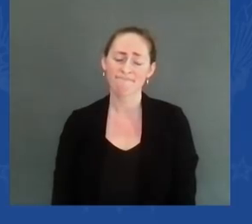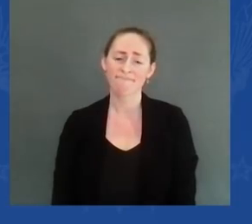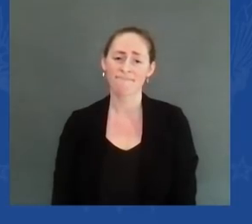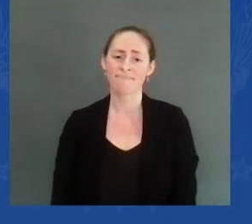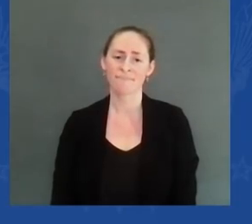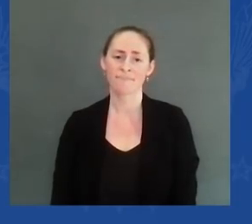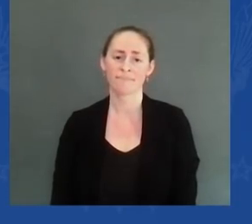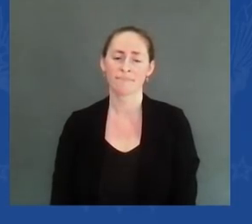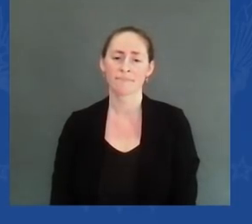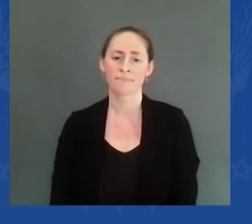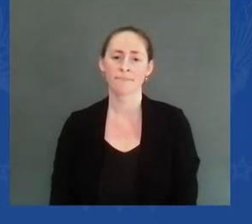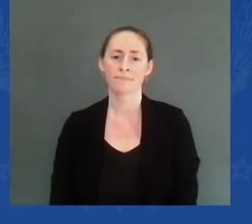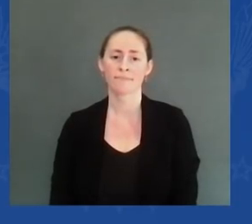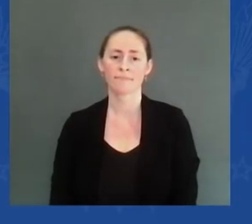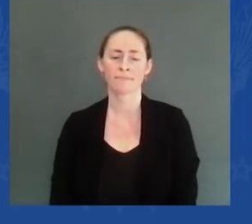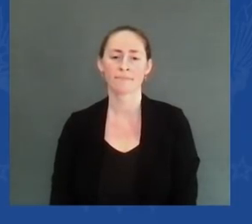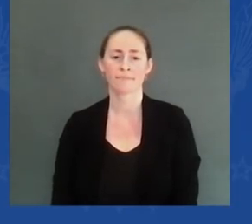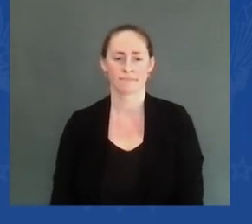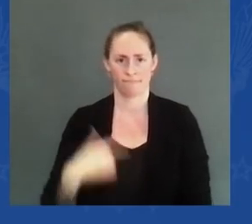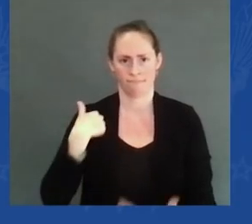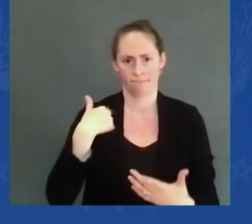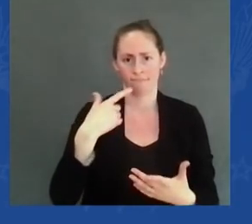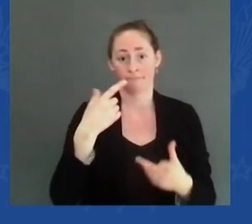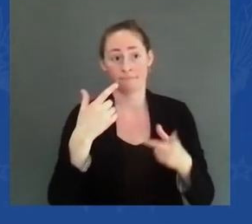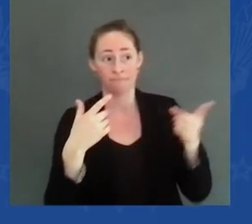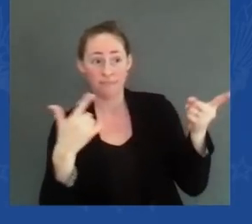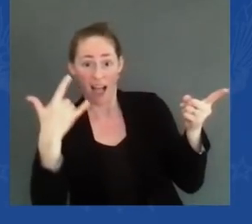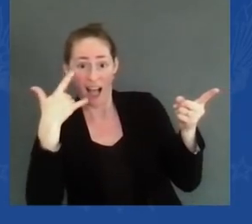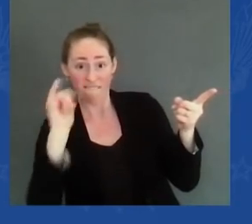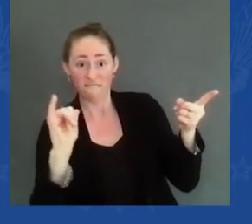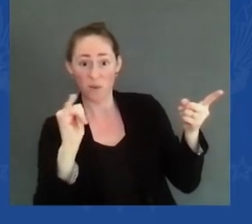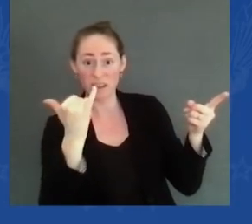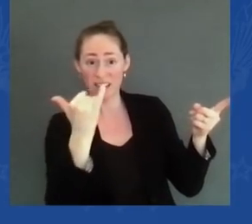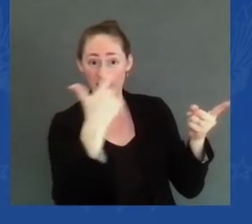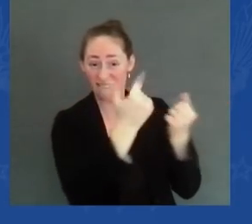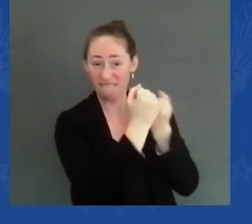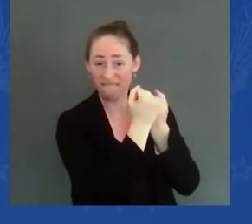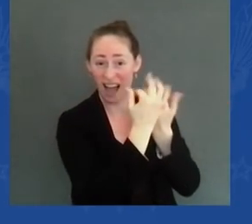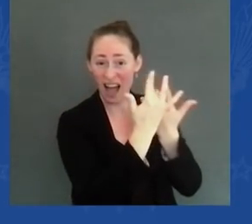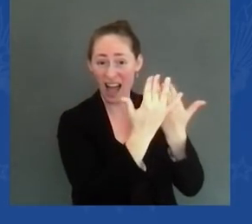they've already burned 5 million acres to the ground.